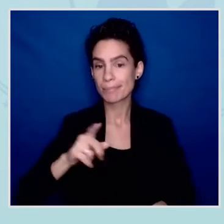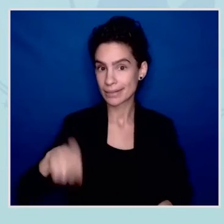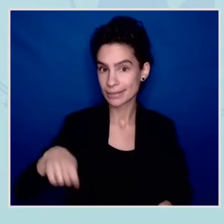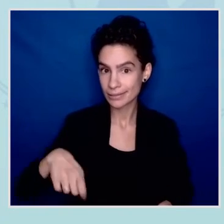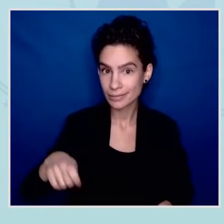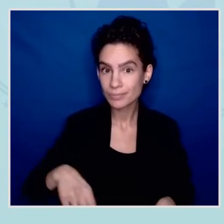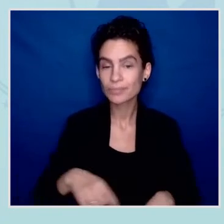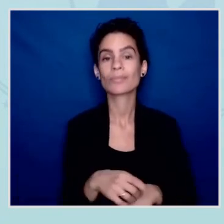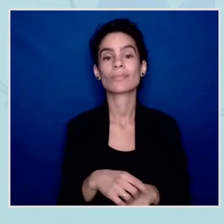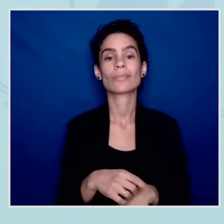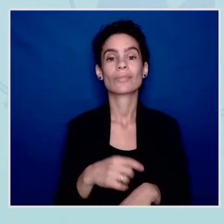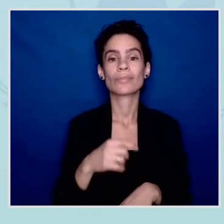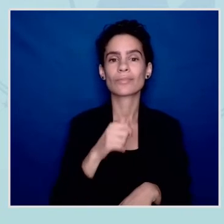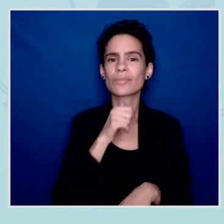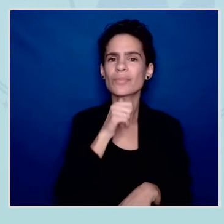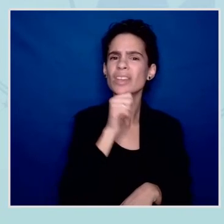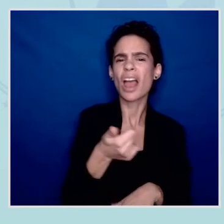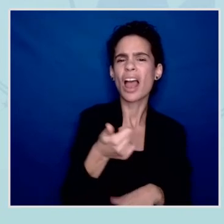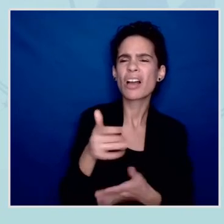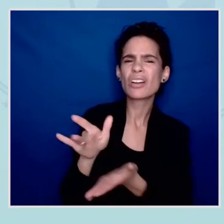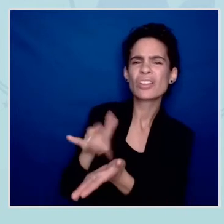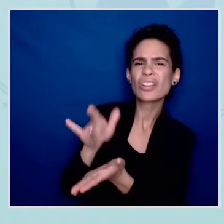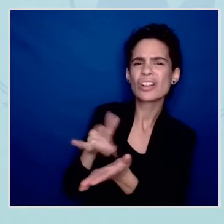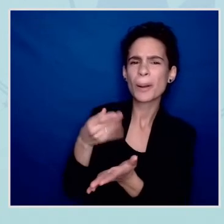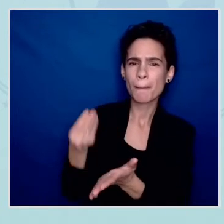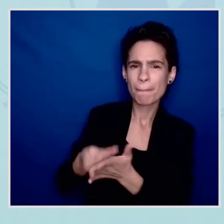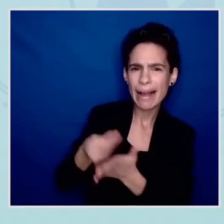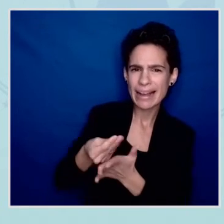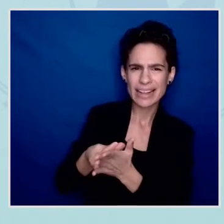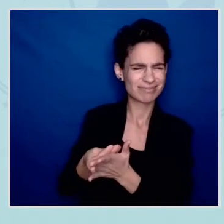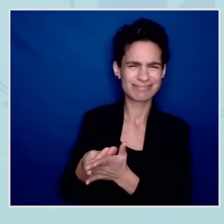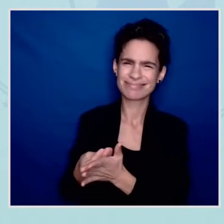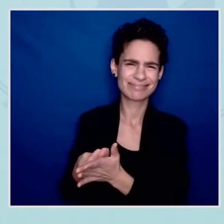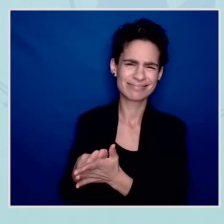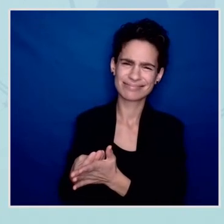PROGRAMS, YOU SHOULD MOVE QUICKLY WITHOUT THE DELAY, TO